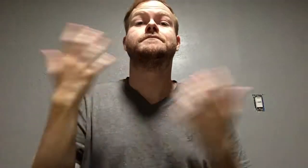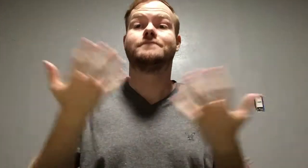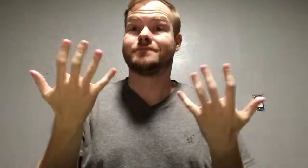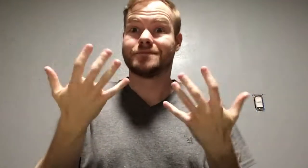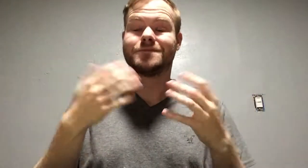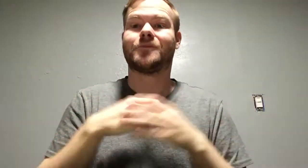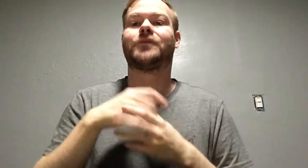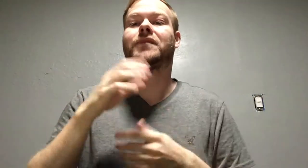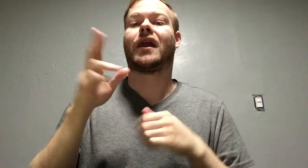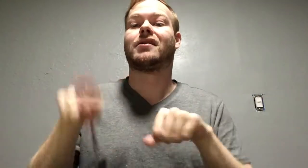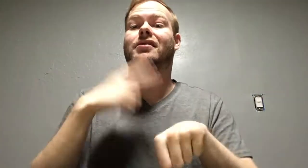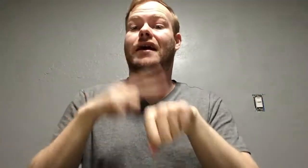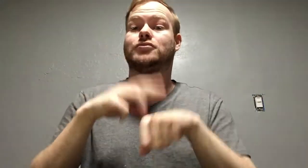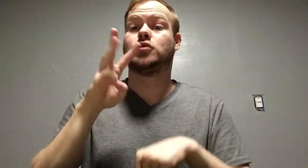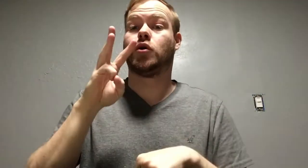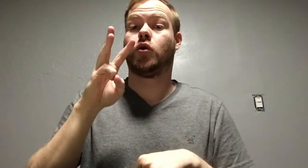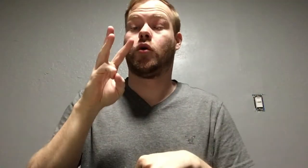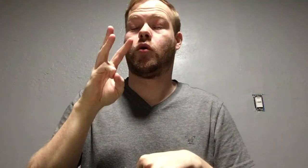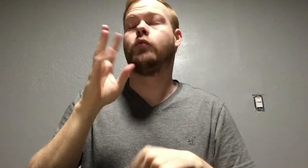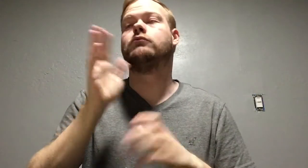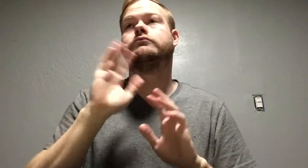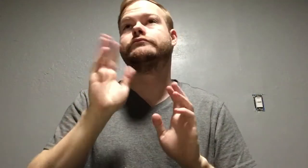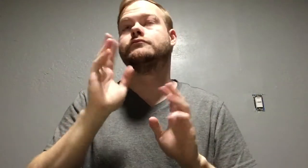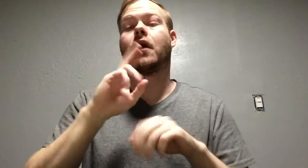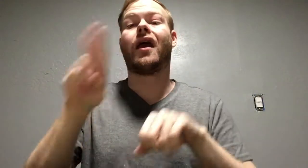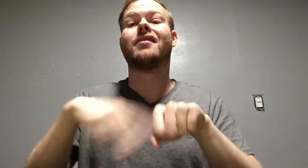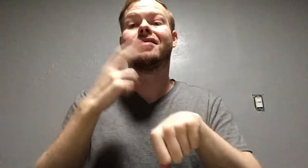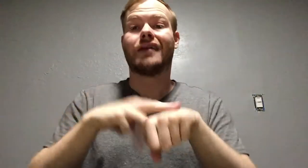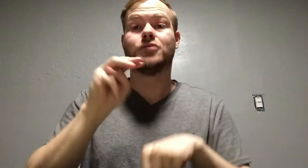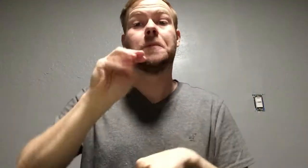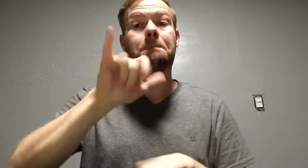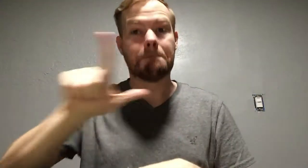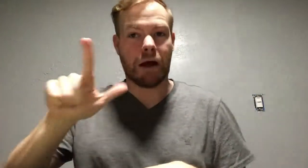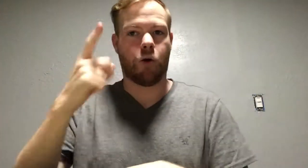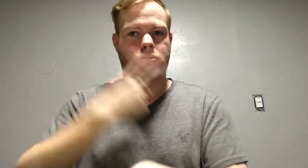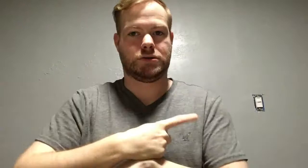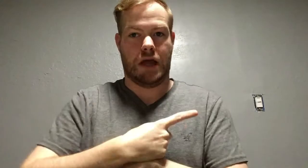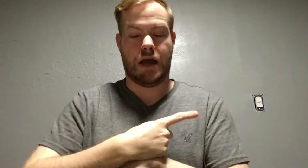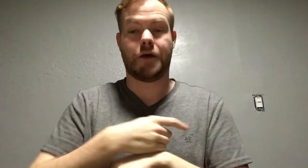What? National Mill Day.